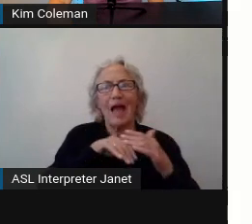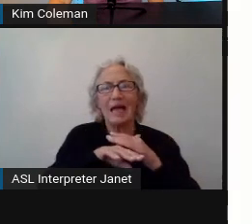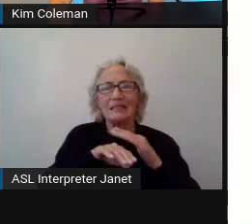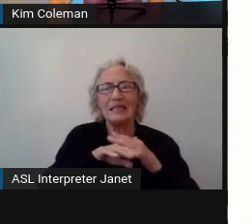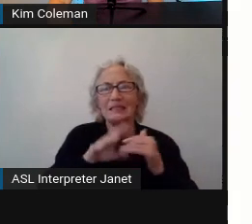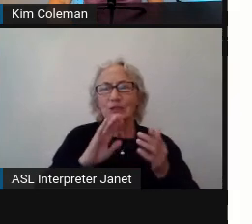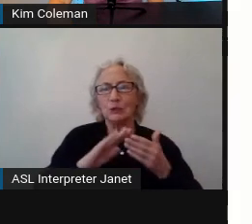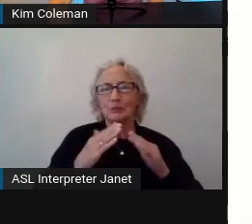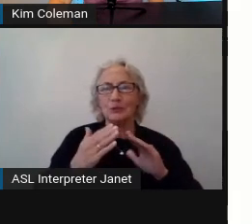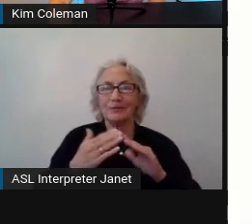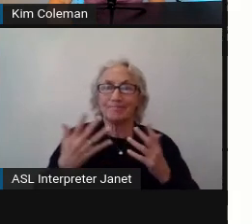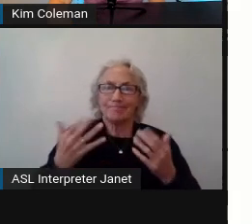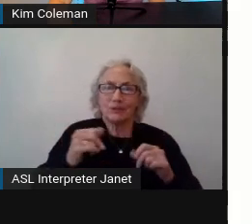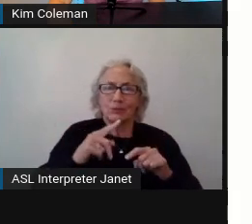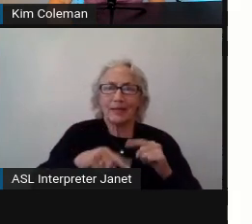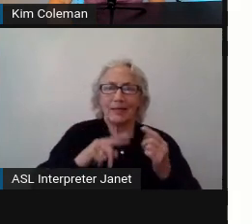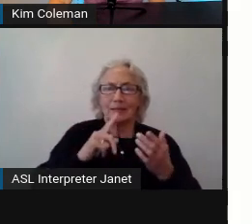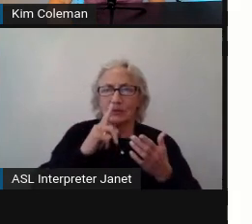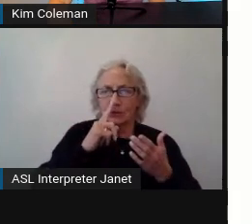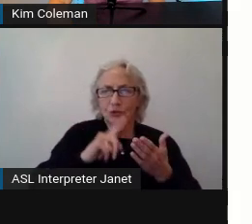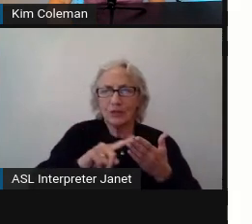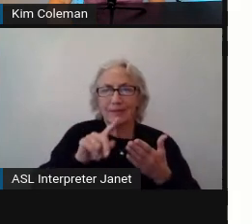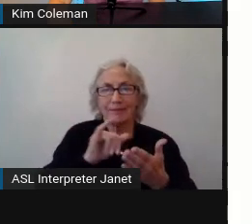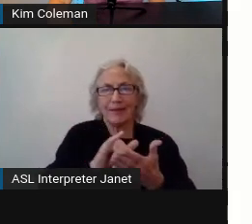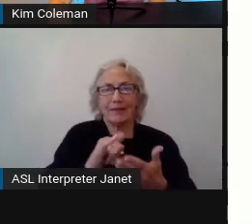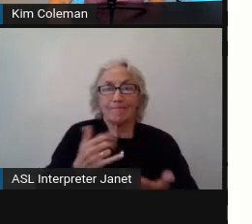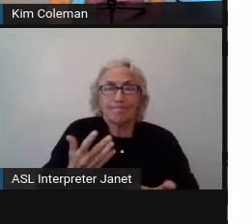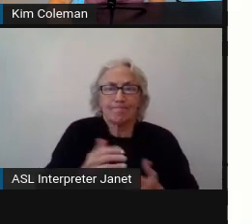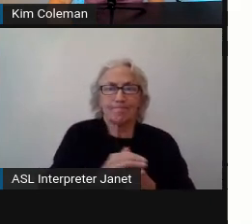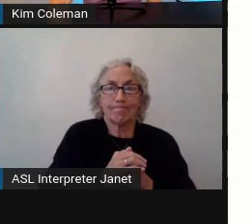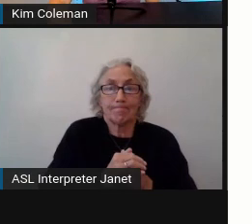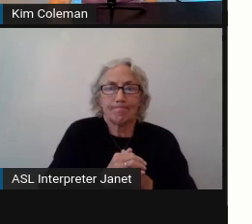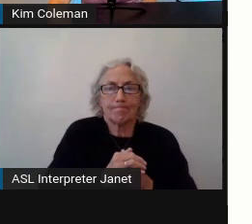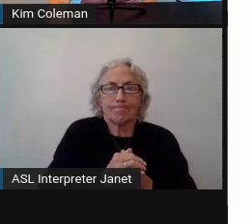I guess that is. Thank you. No, totally.